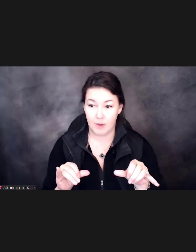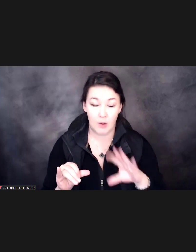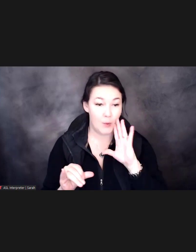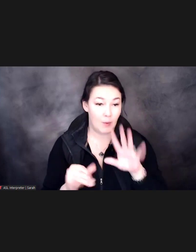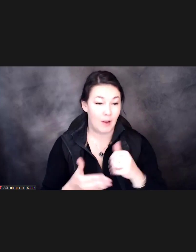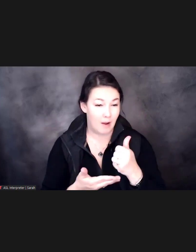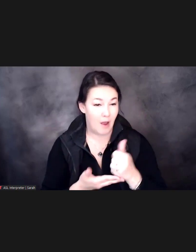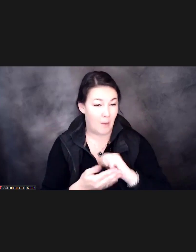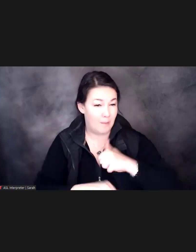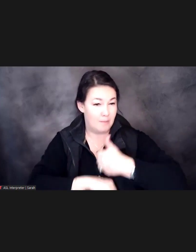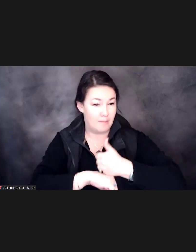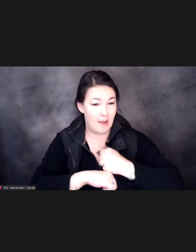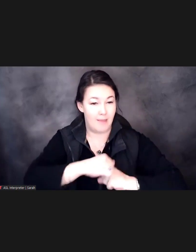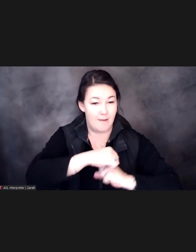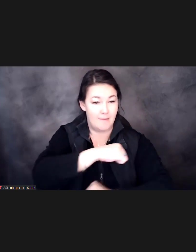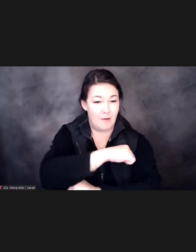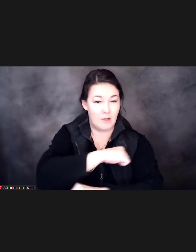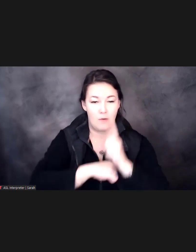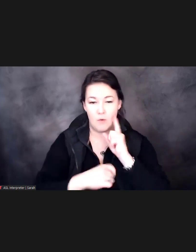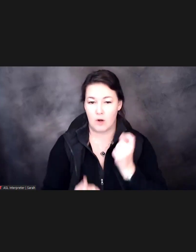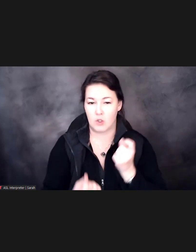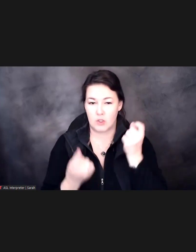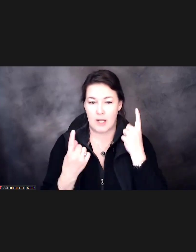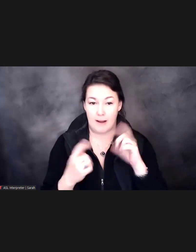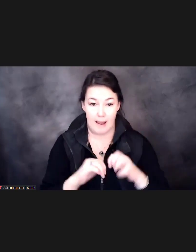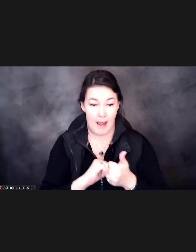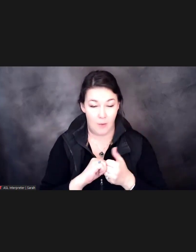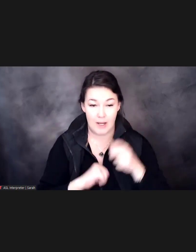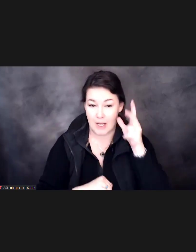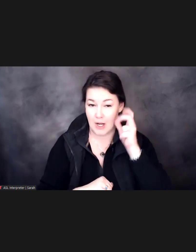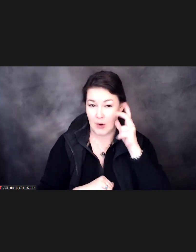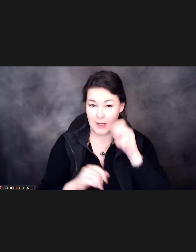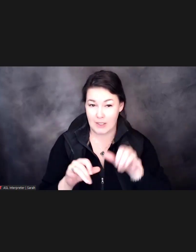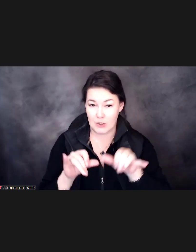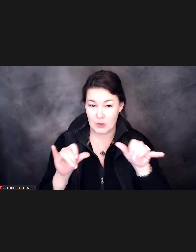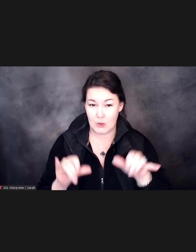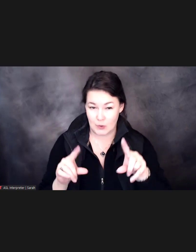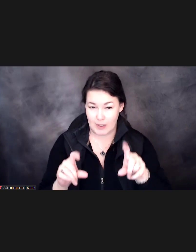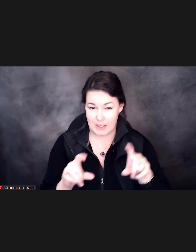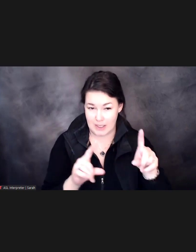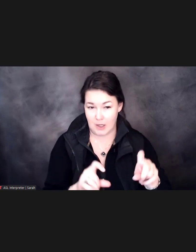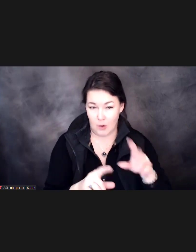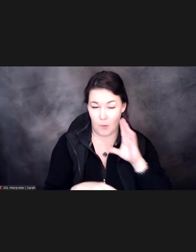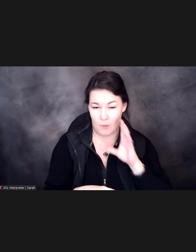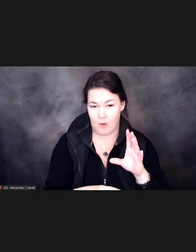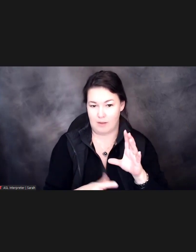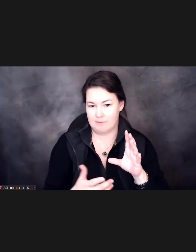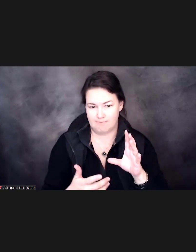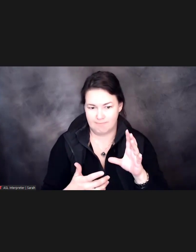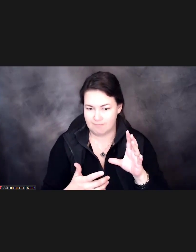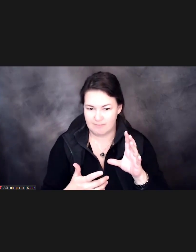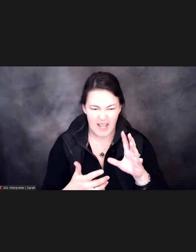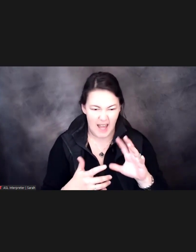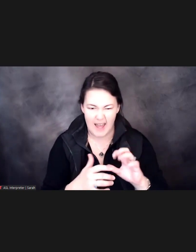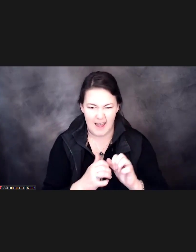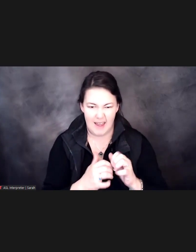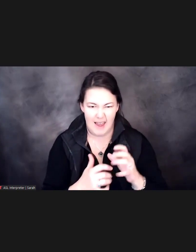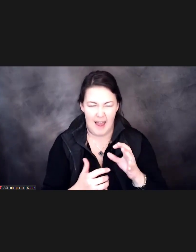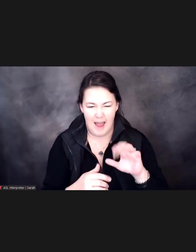which will help lay a foundation for understanding how the hearing screening methods we'll be talking about actually work.